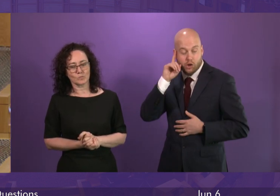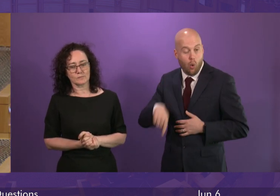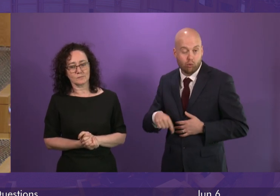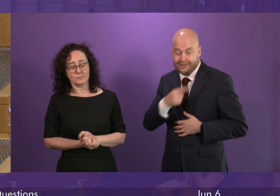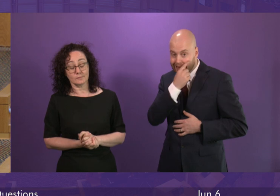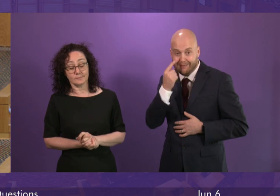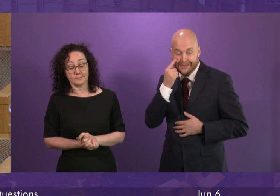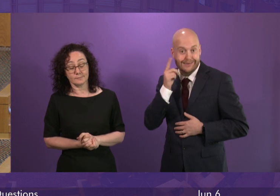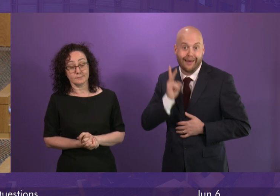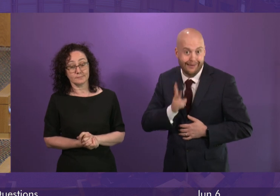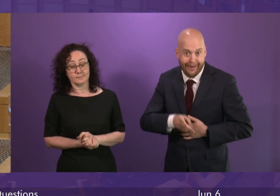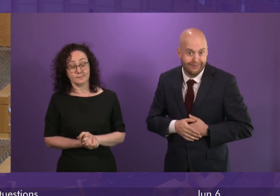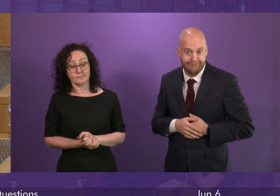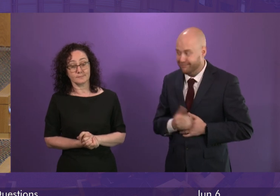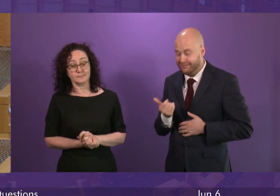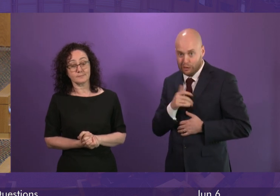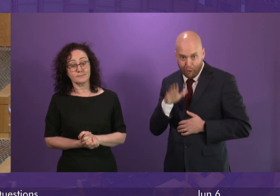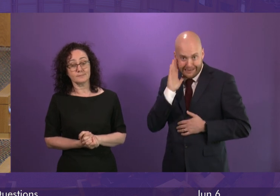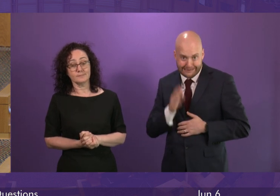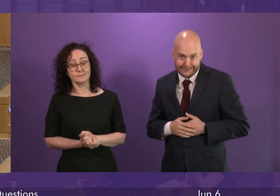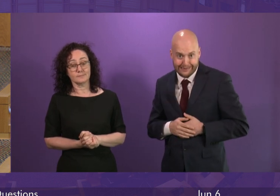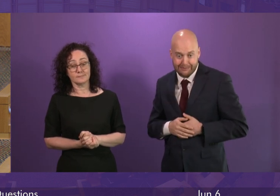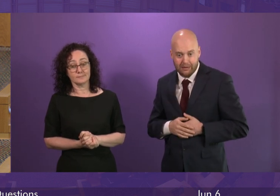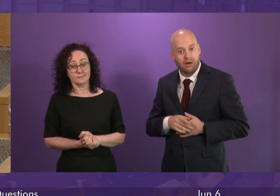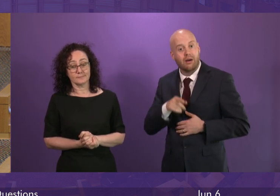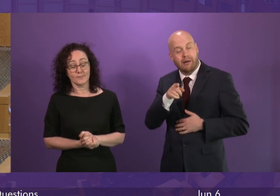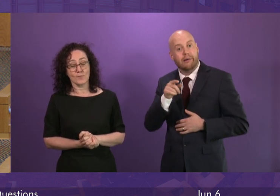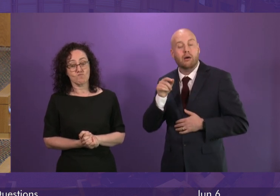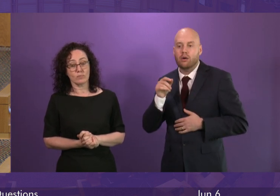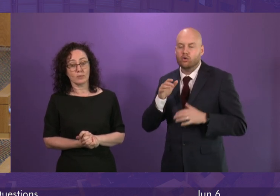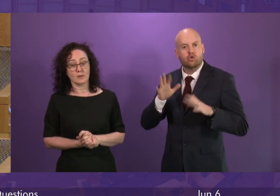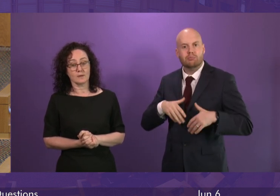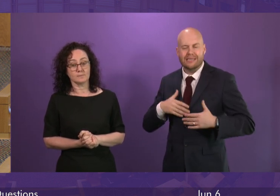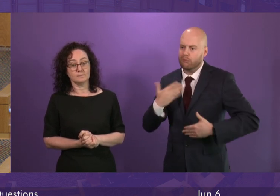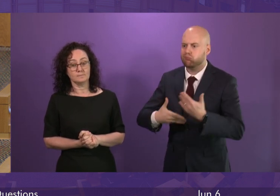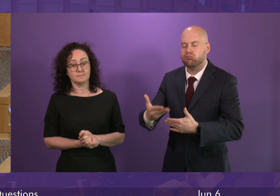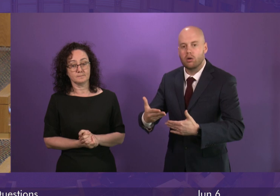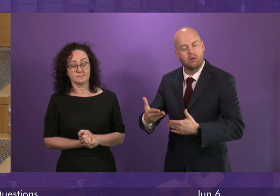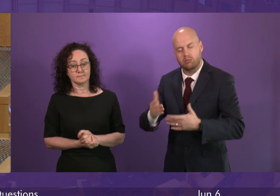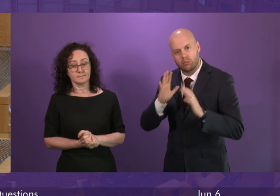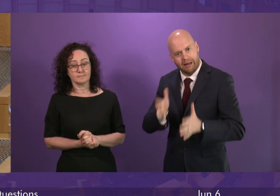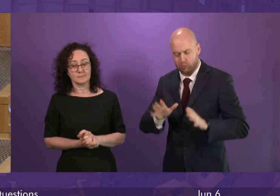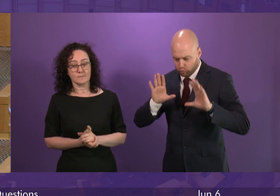is not listening. Instead of bulldozing ahead, he needs to listen and scrap the tests. There